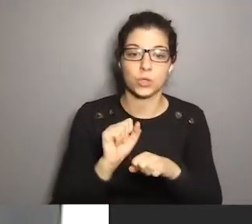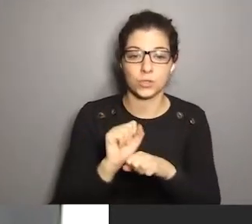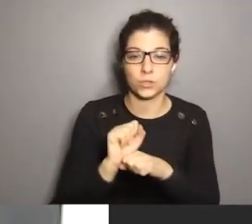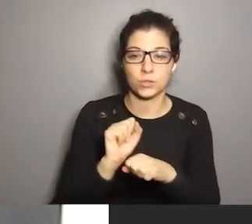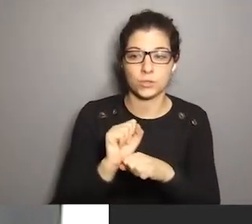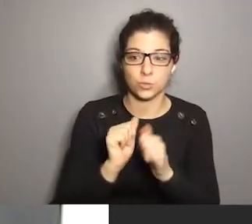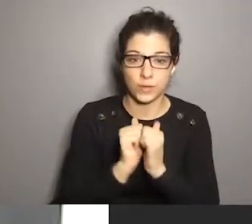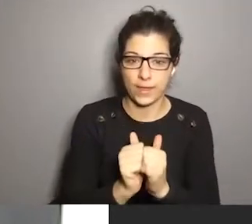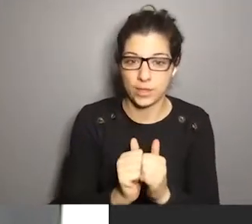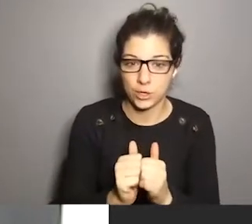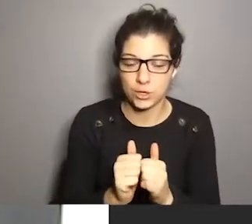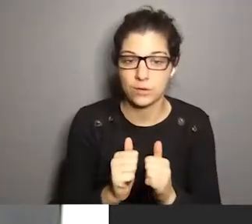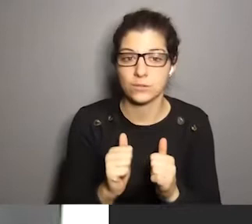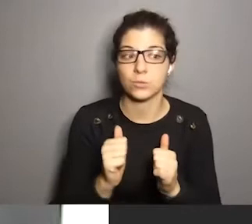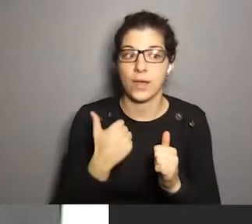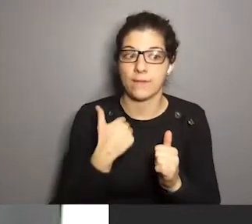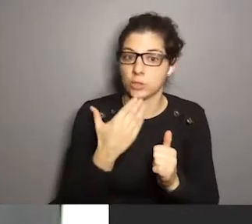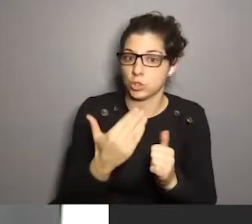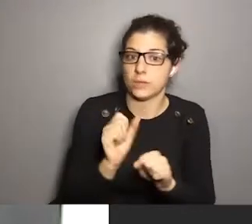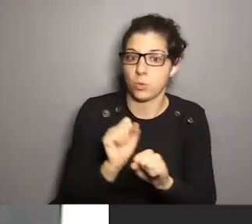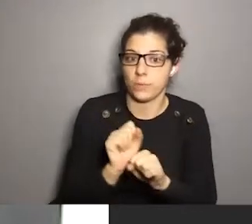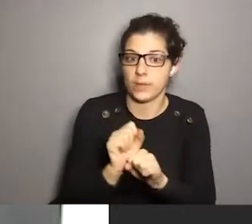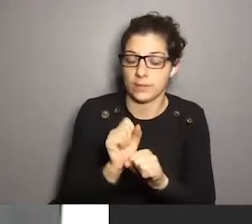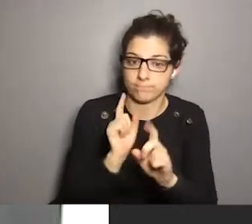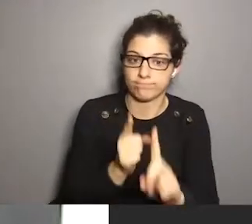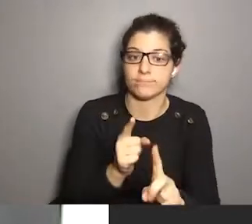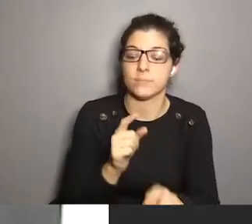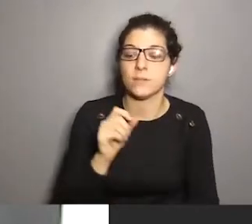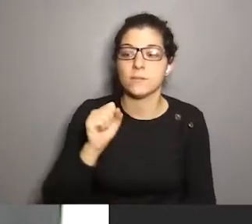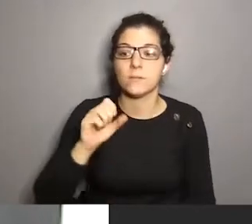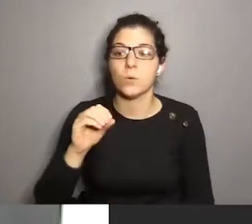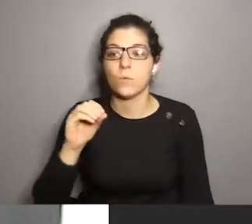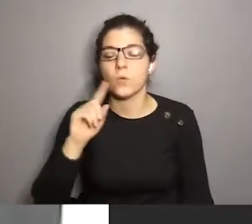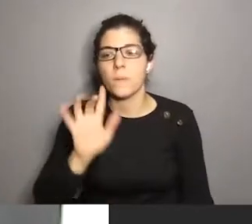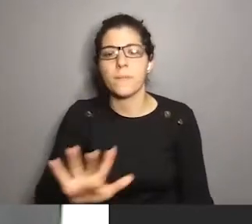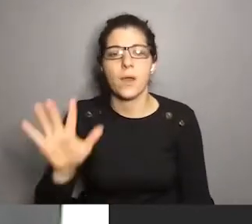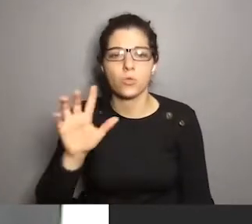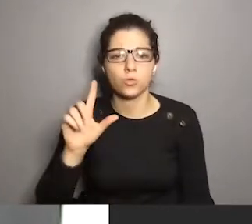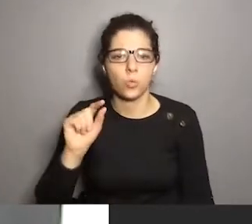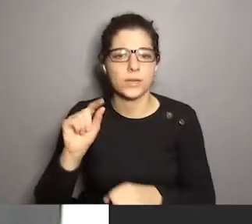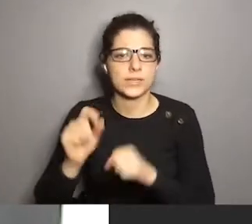to get gainful employment. So for about 20 years, it's been here